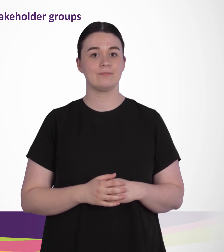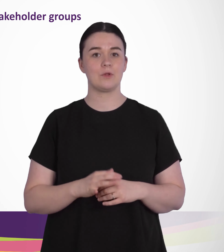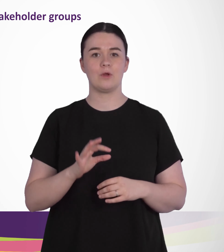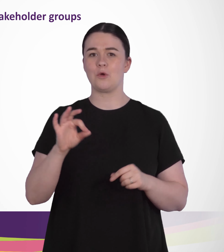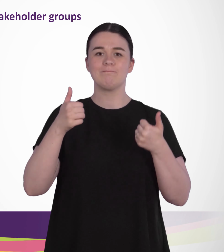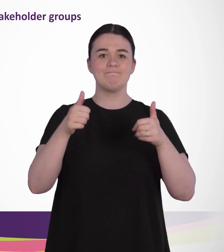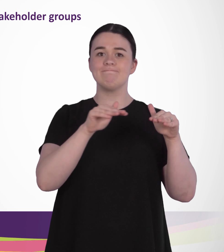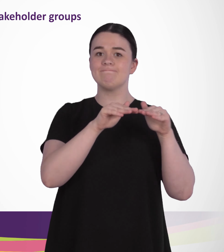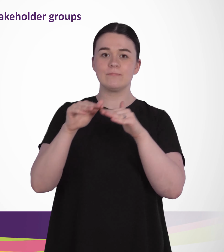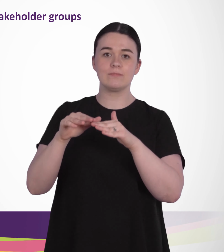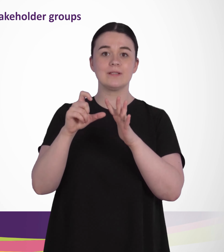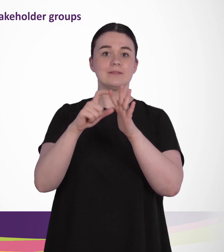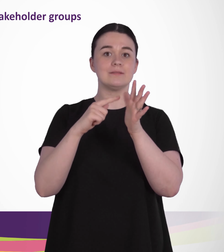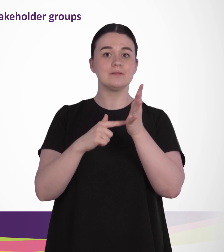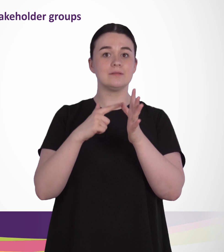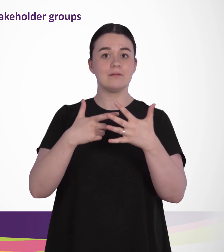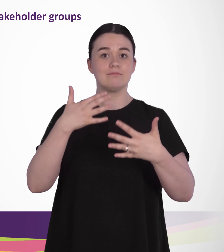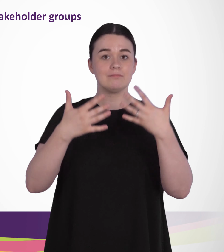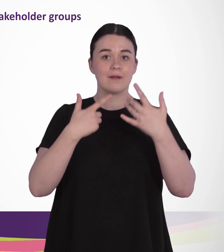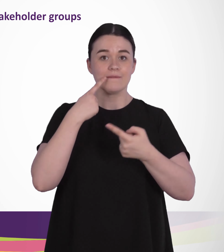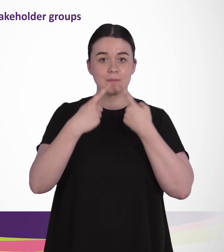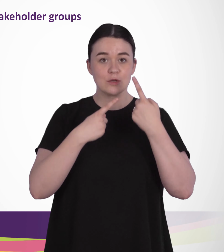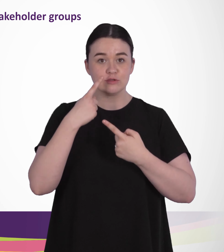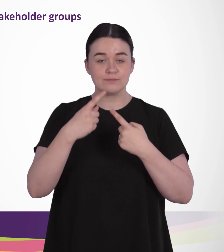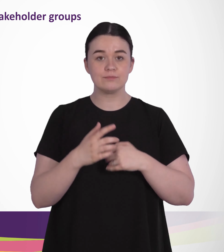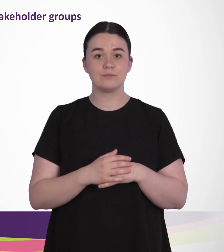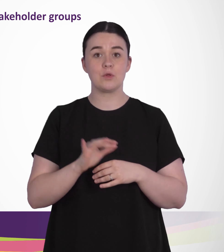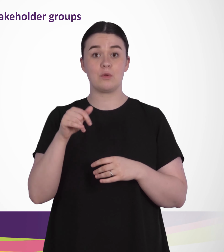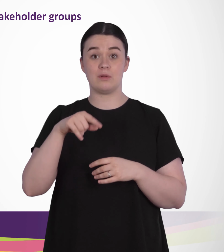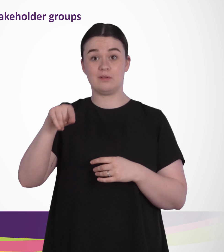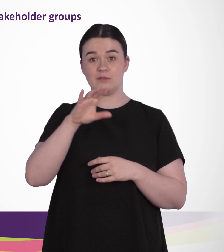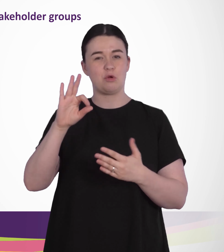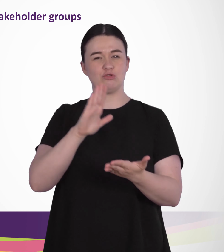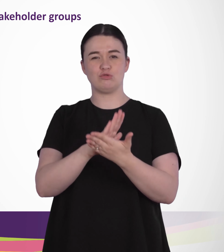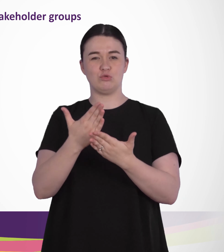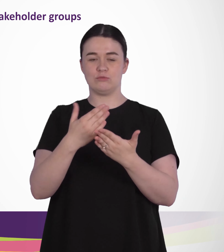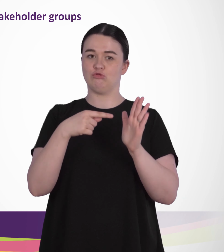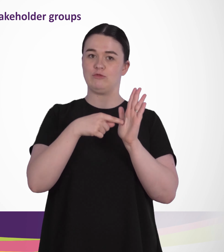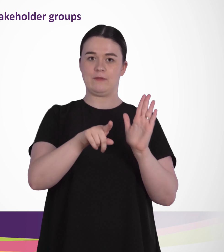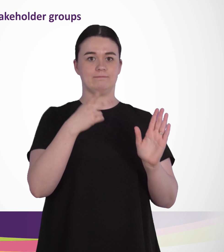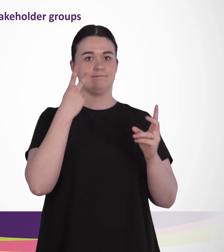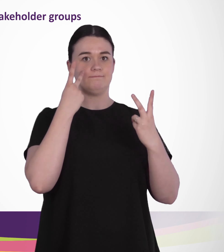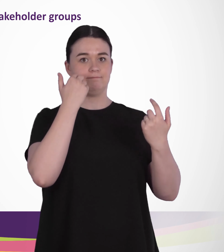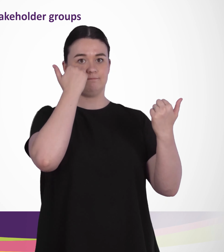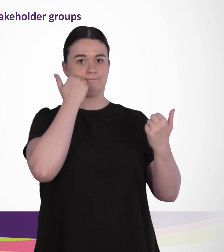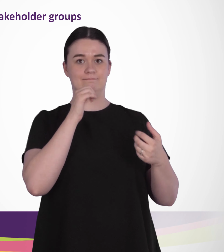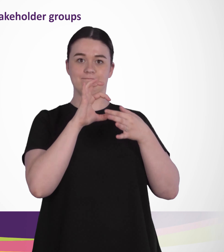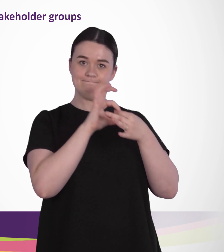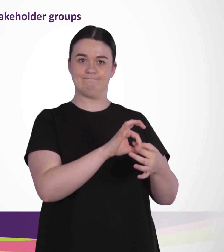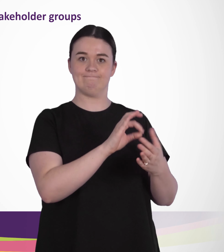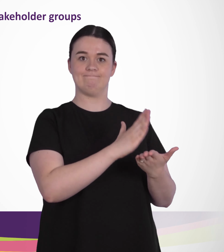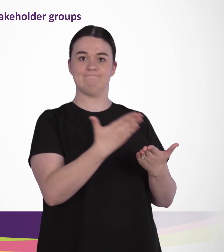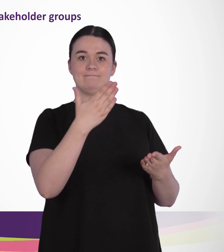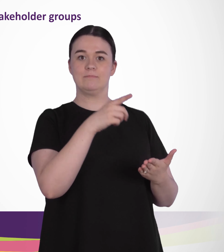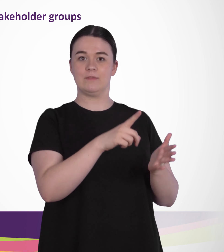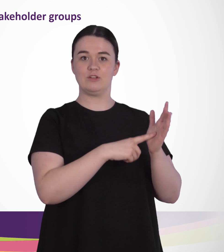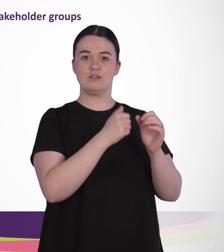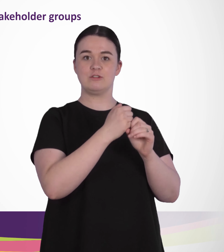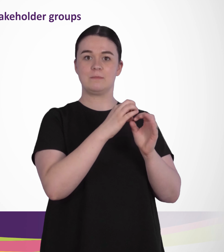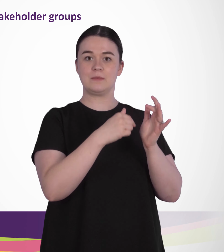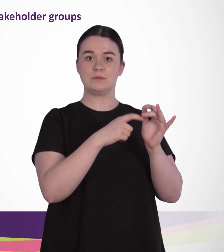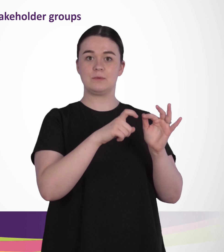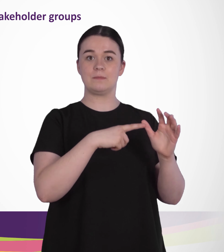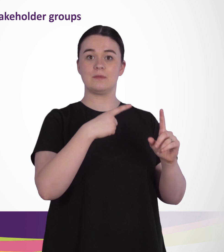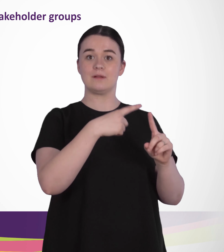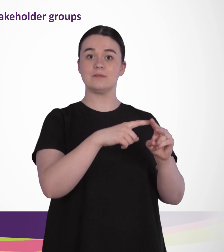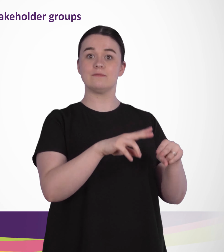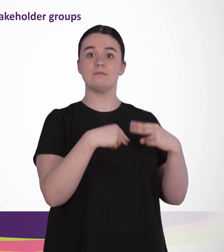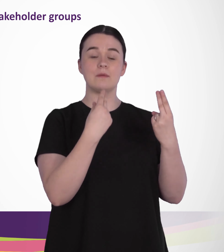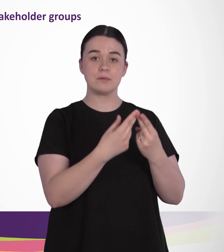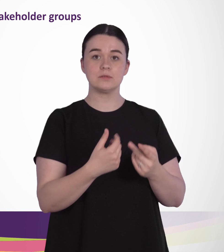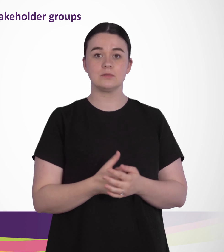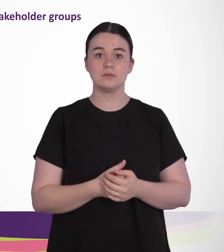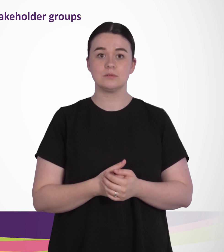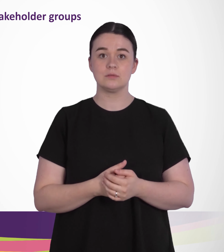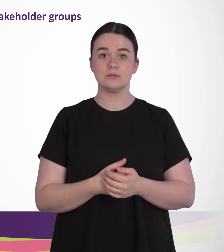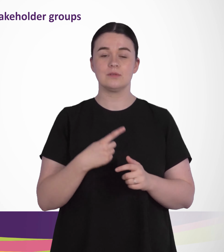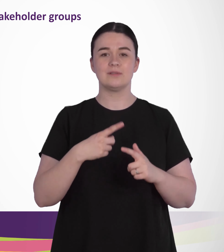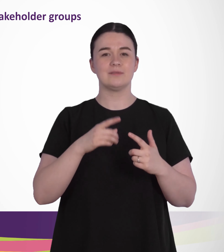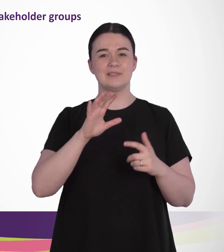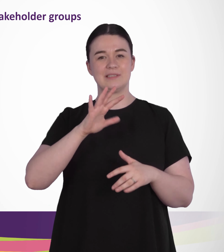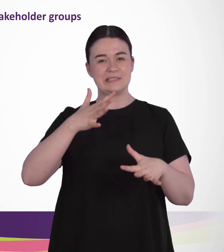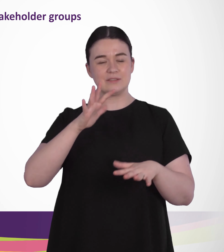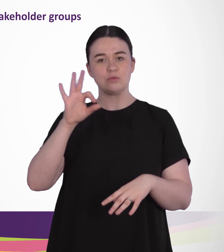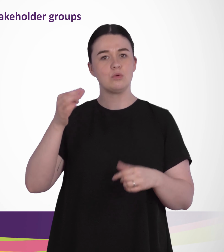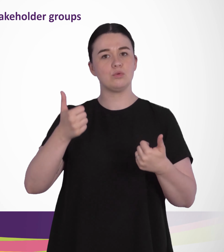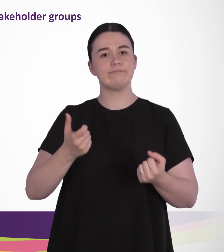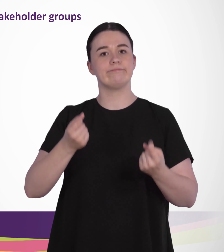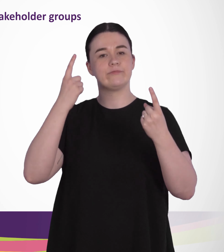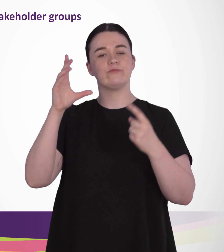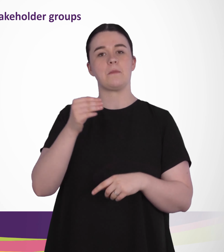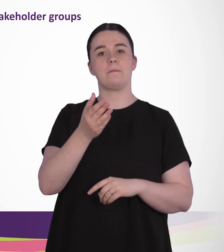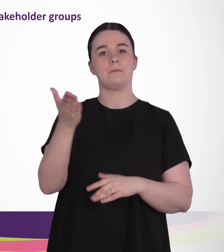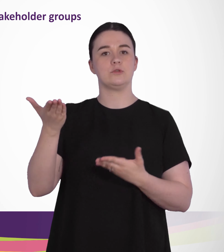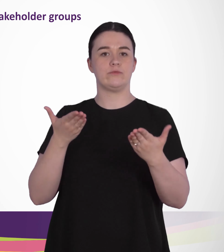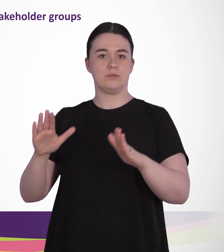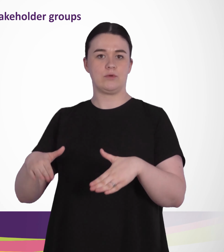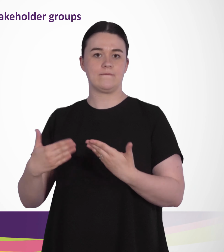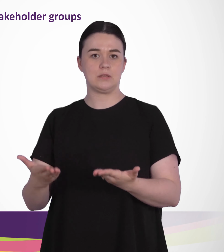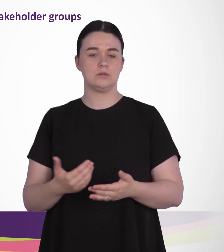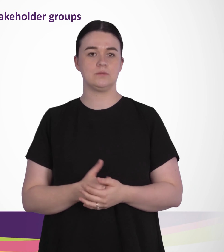data collections not adequately reflecting LGBTIQA+ families, and a lack of understanding from service providers.